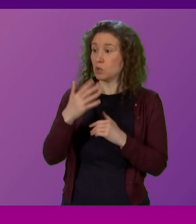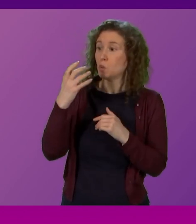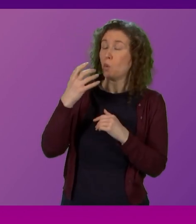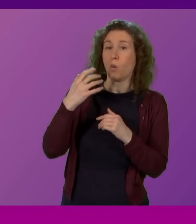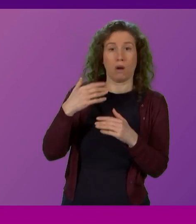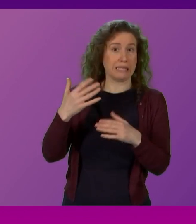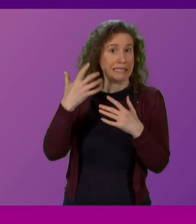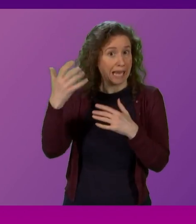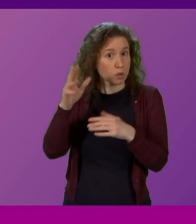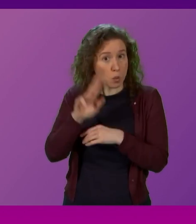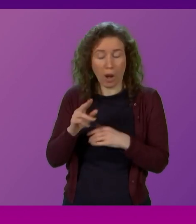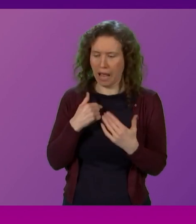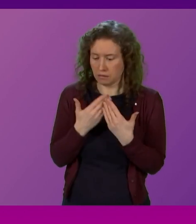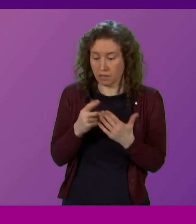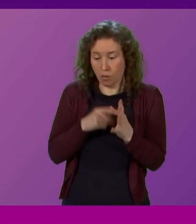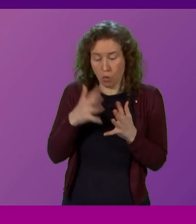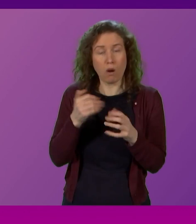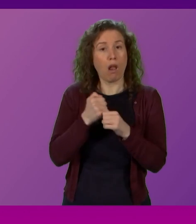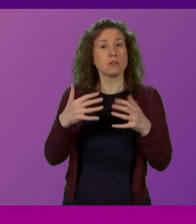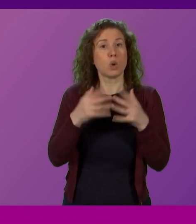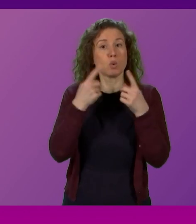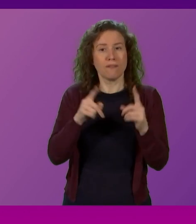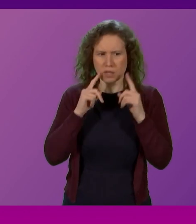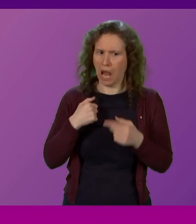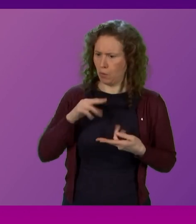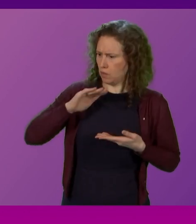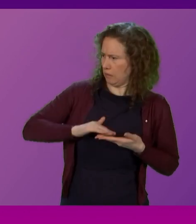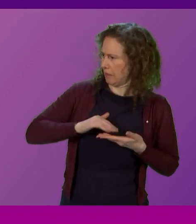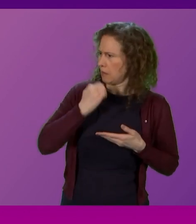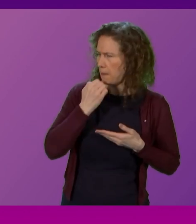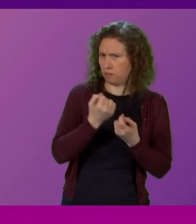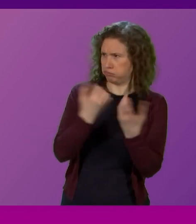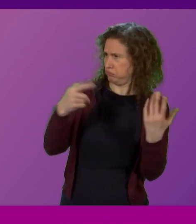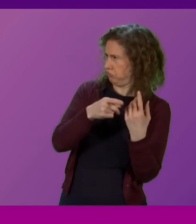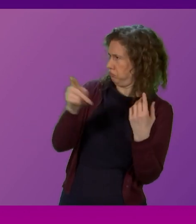law at Glasgow university, I was very much in the minority.